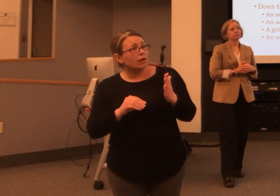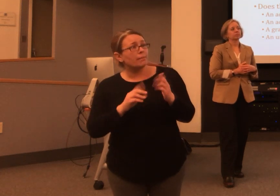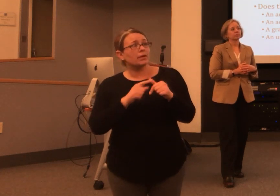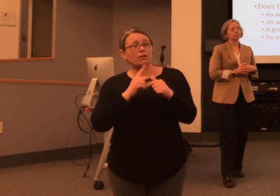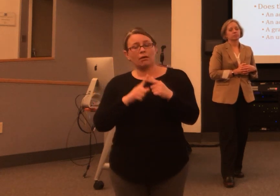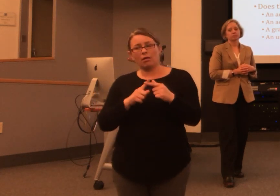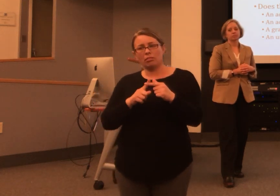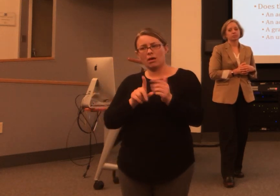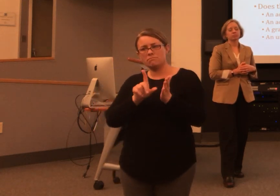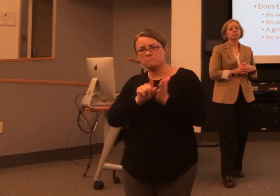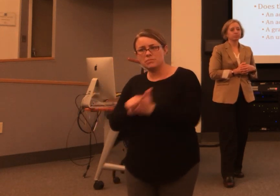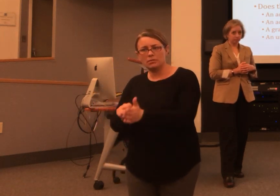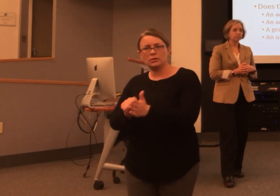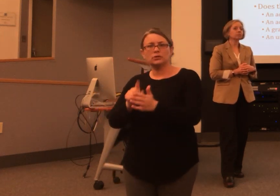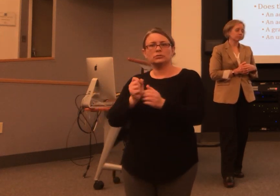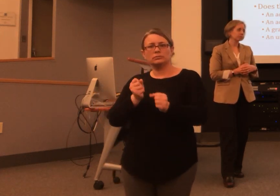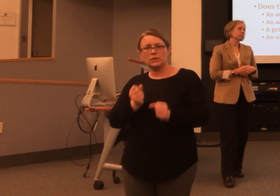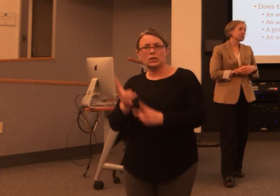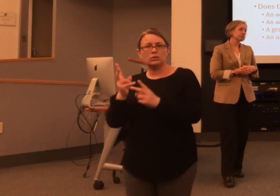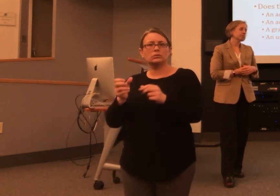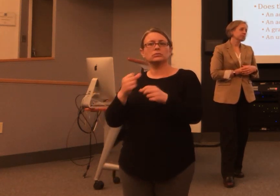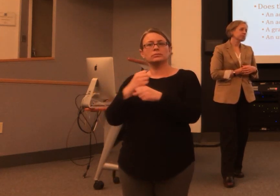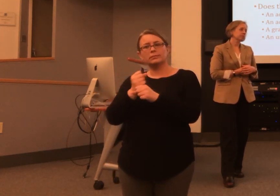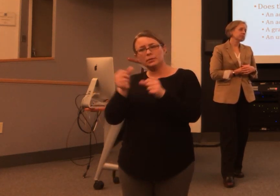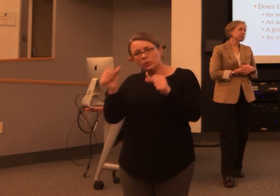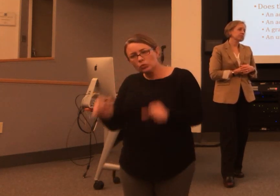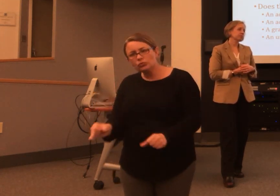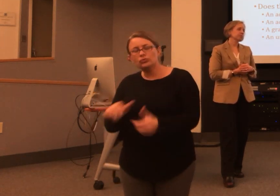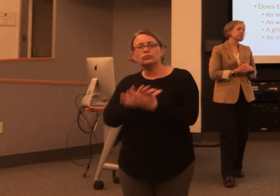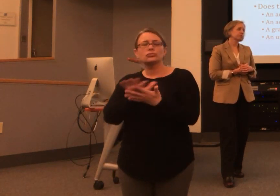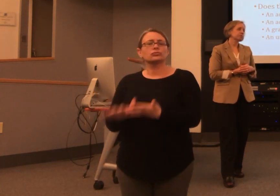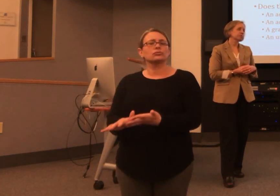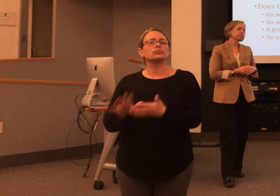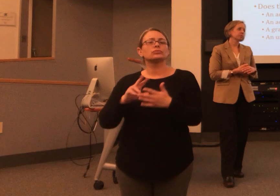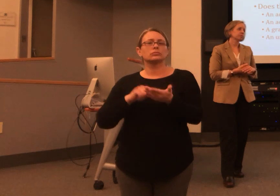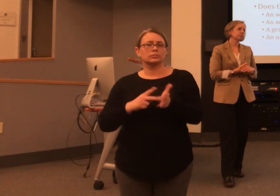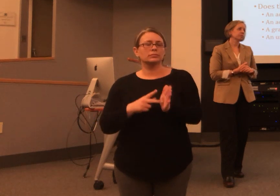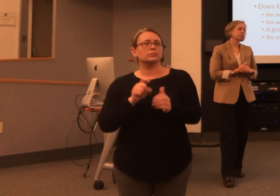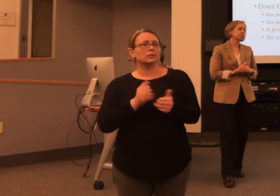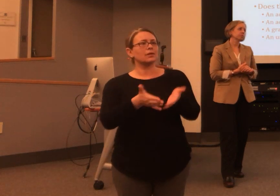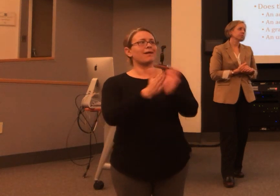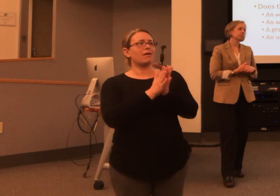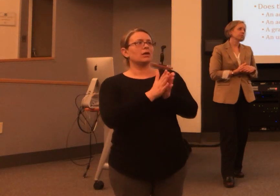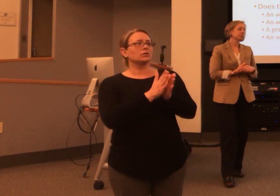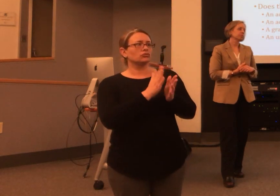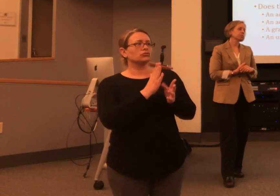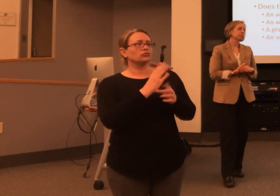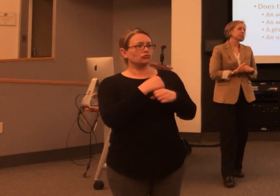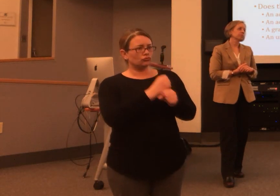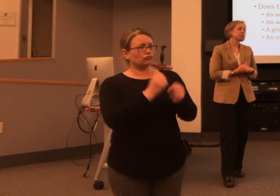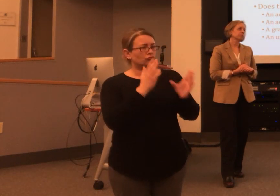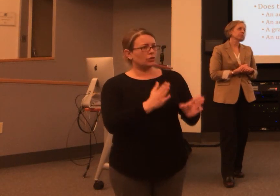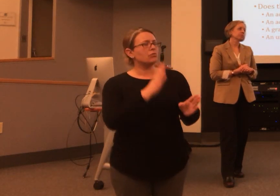they ask the author permission and what's in the paperwork, and copying his pictures, use in a book, et cetera.